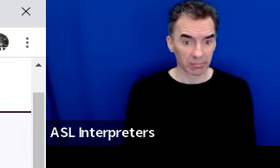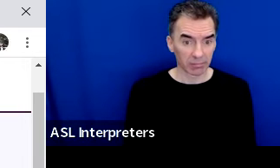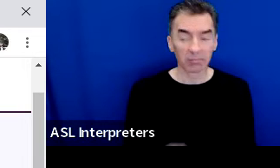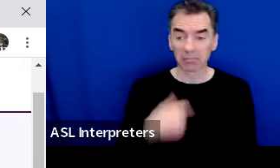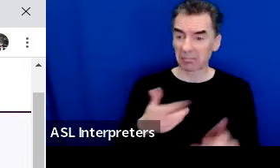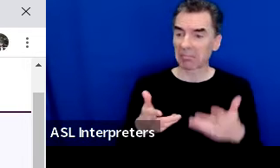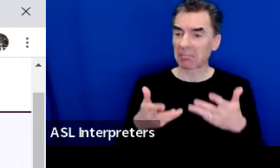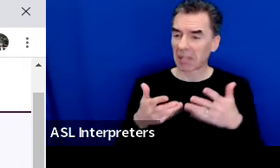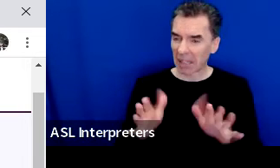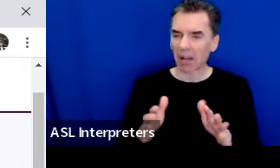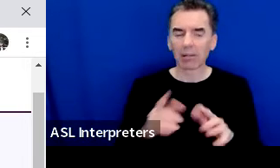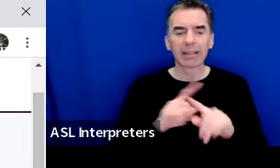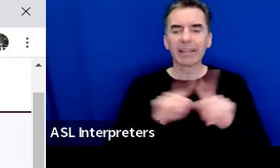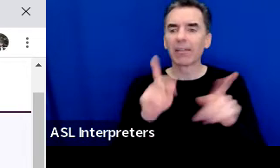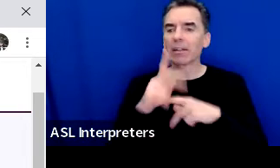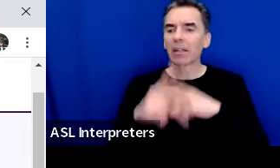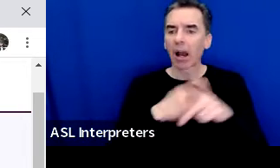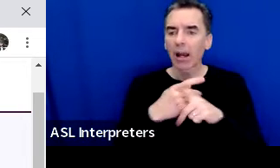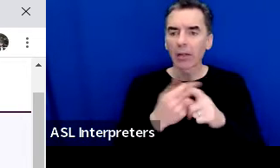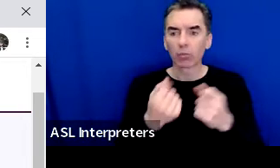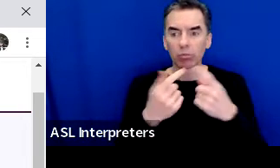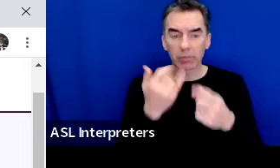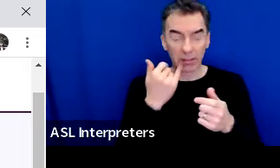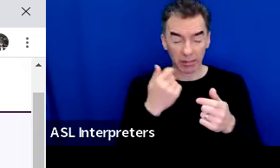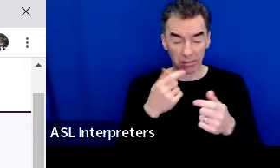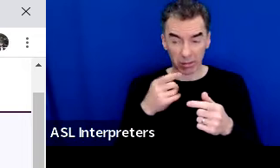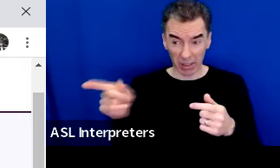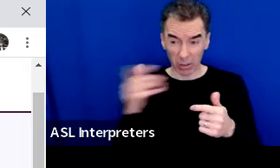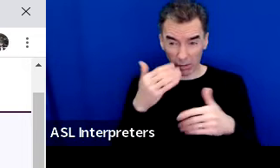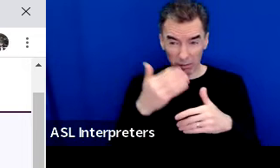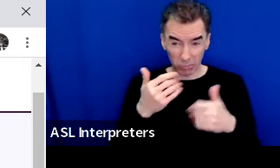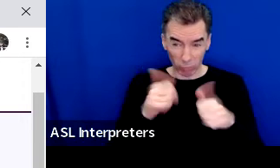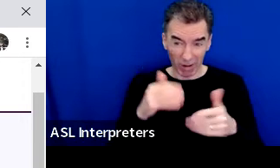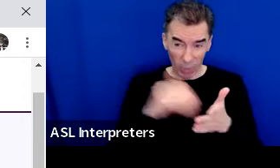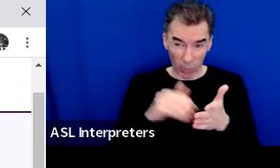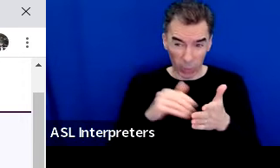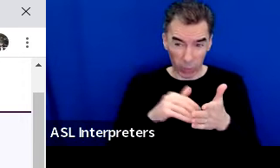A student is going to try a problem more than 100 times. I think they need psychological counseling help.